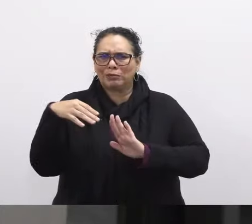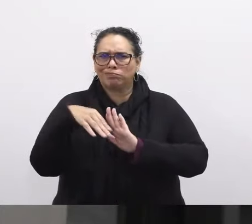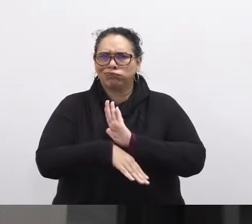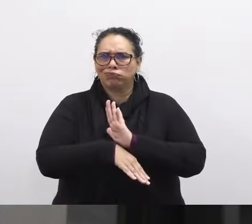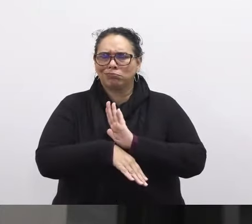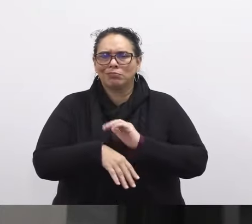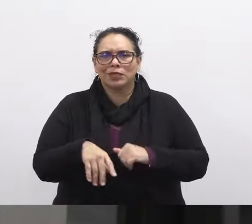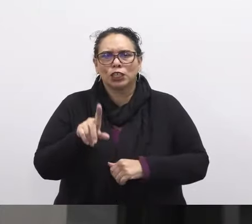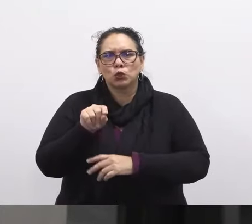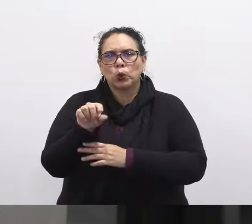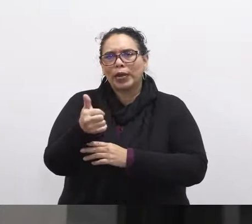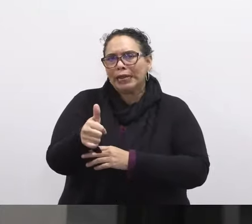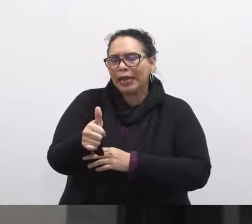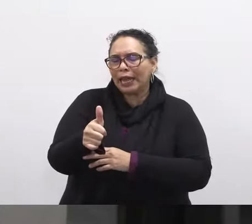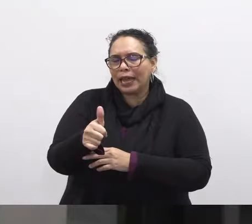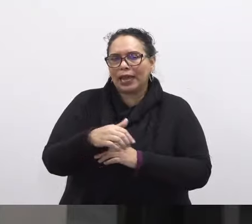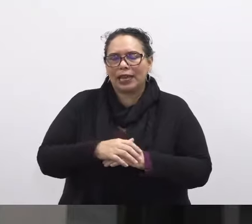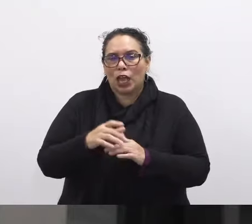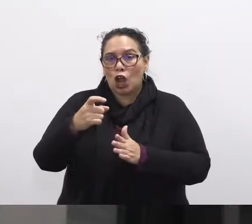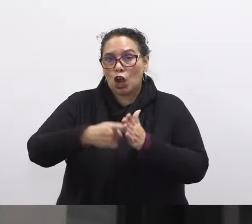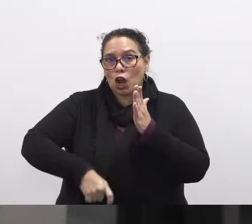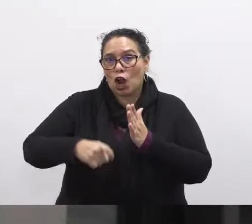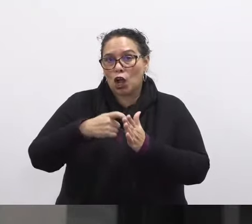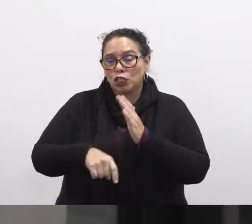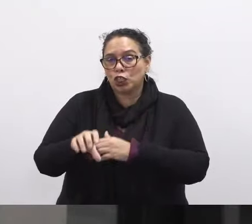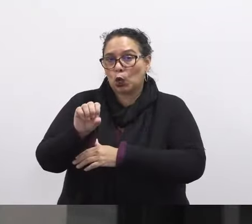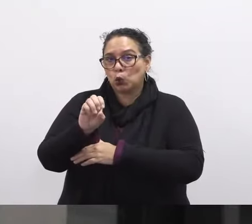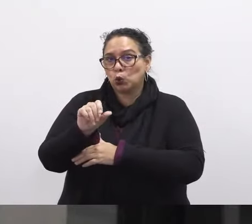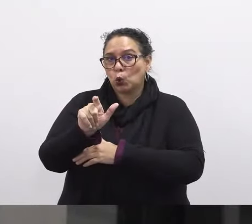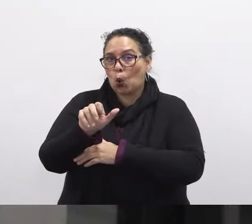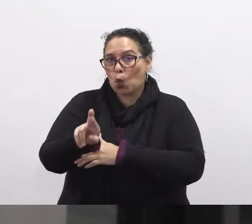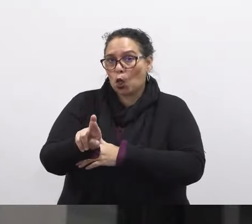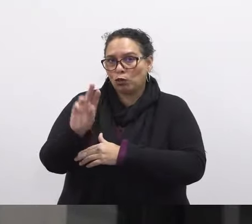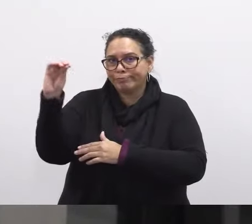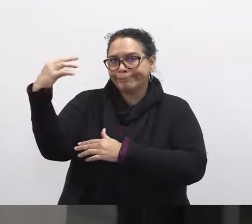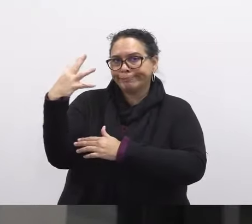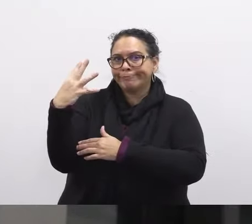In 2010, the cost of solar energy was about $380 per unit.